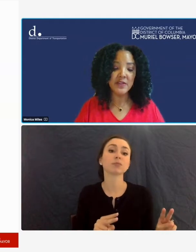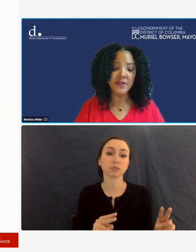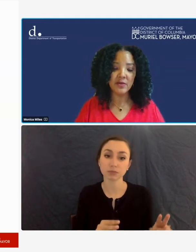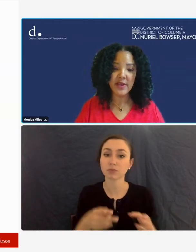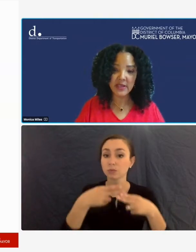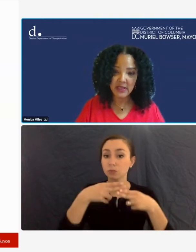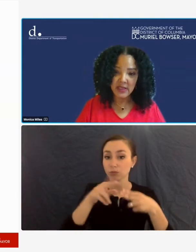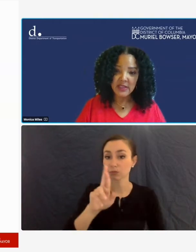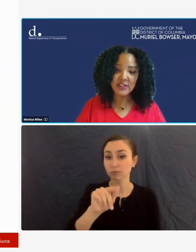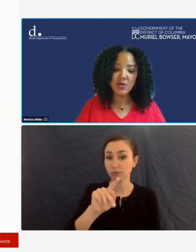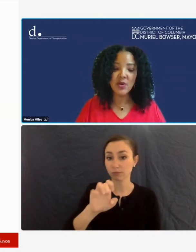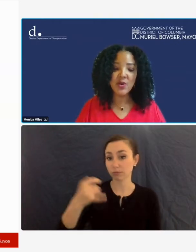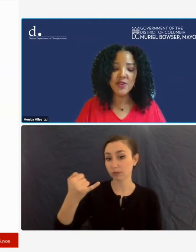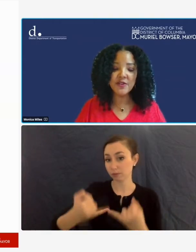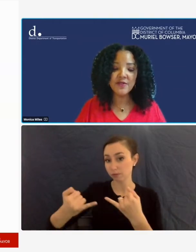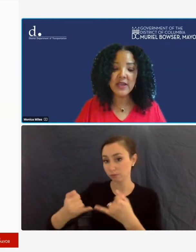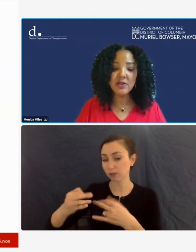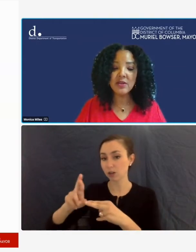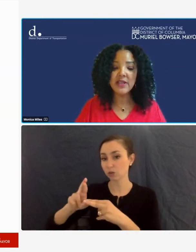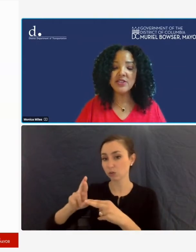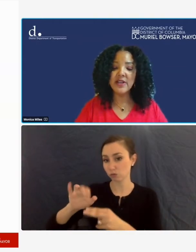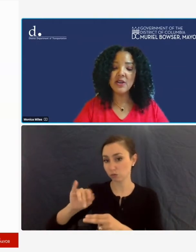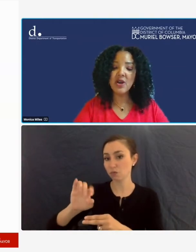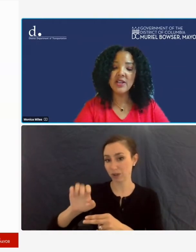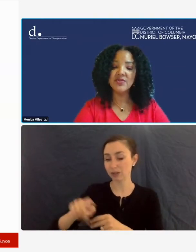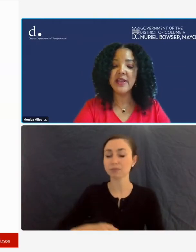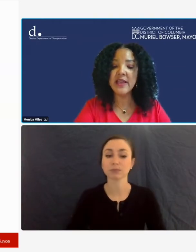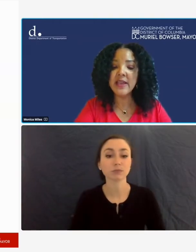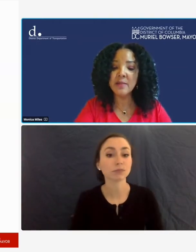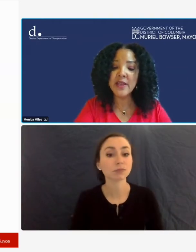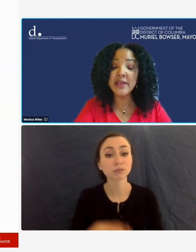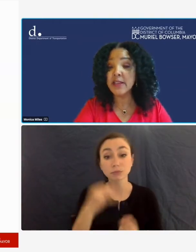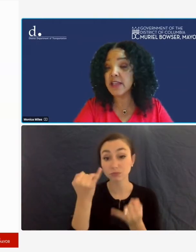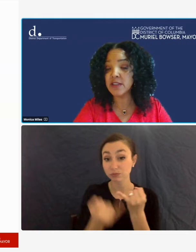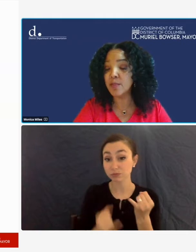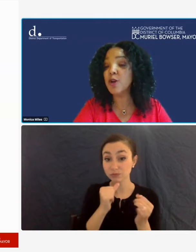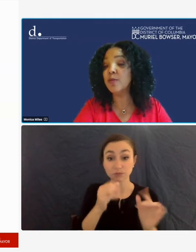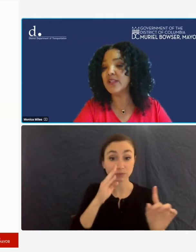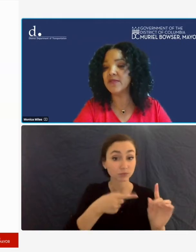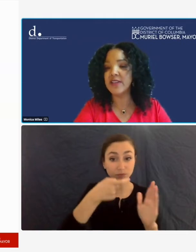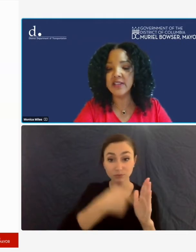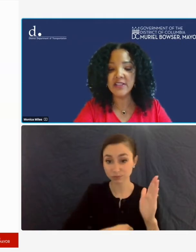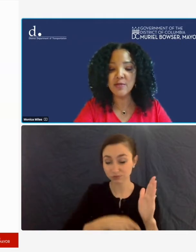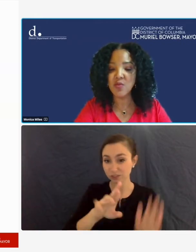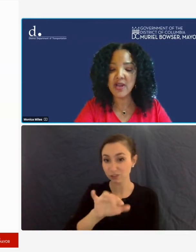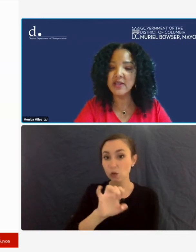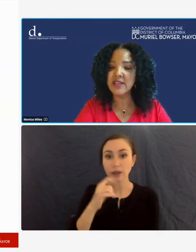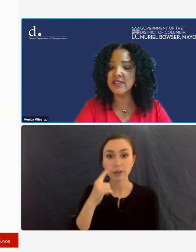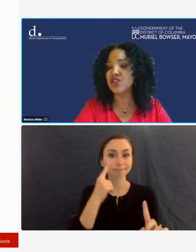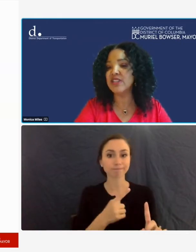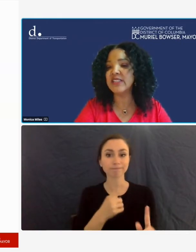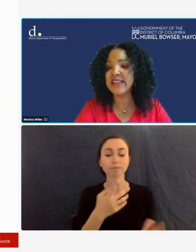rate so with your final indirect cost rate um it the purpose of it is number one it's to establish